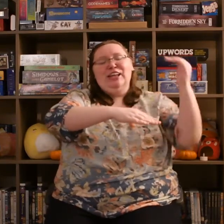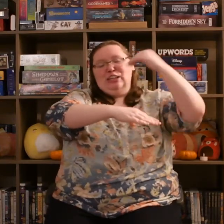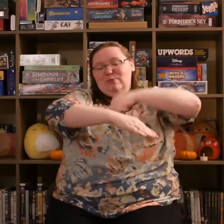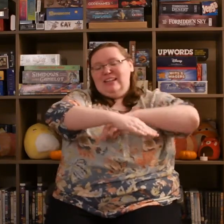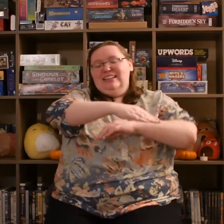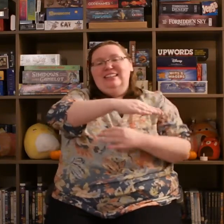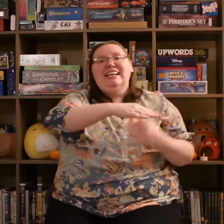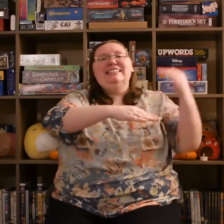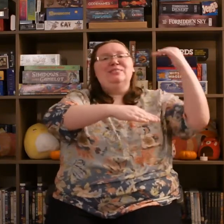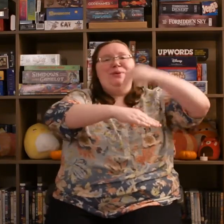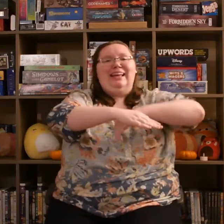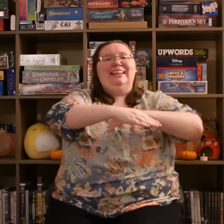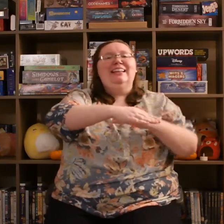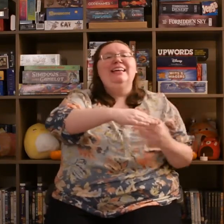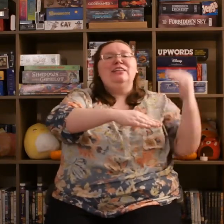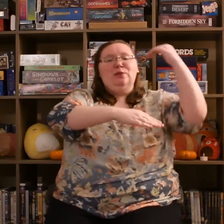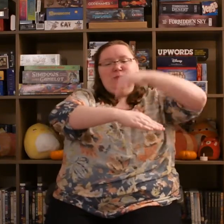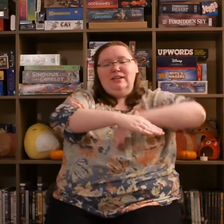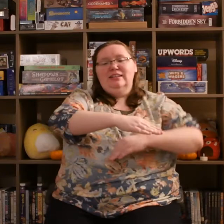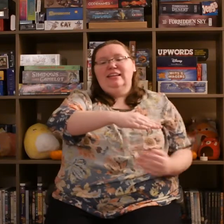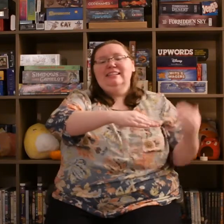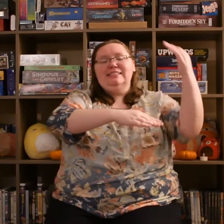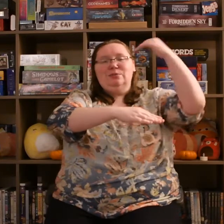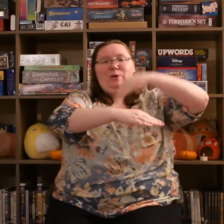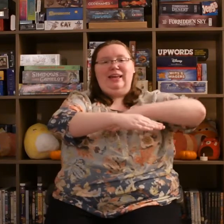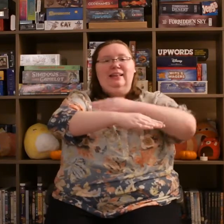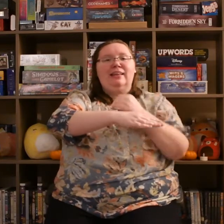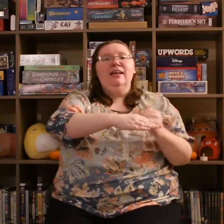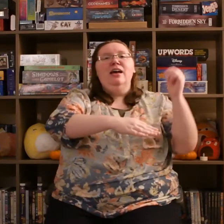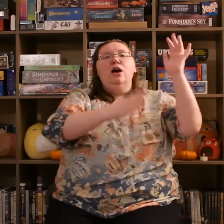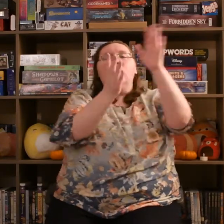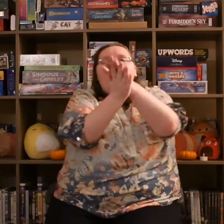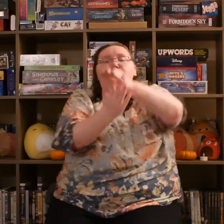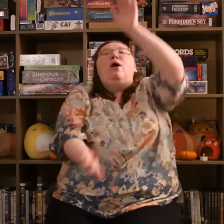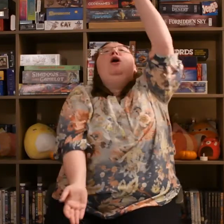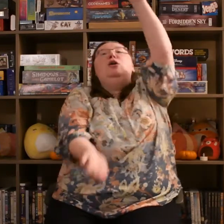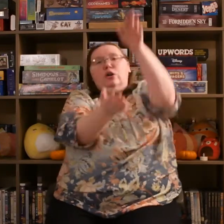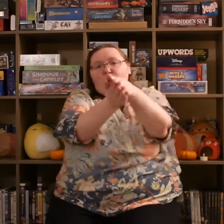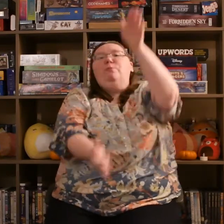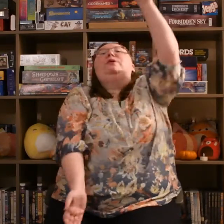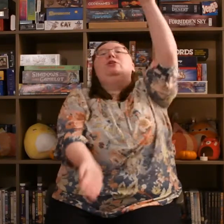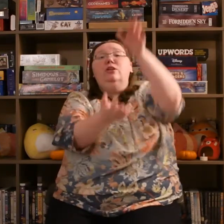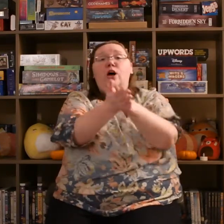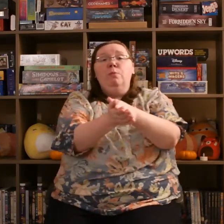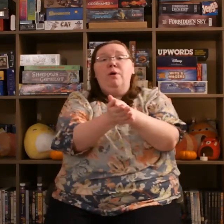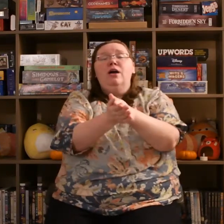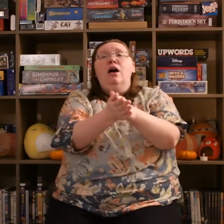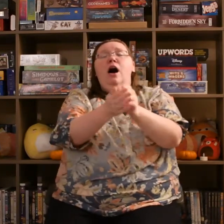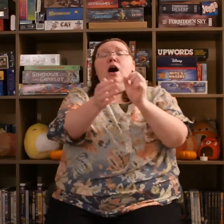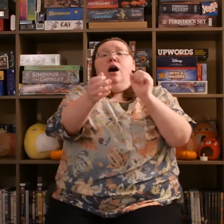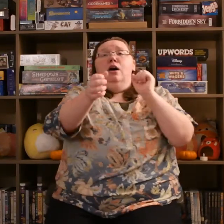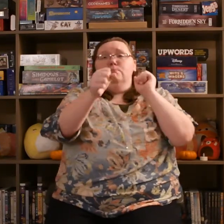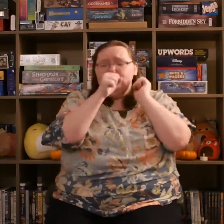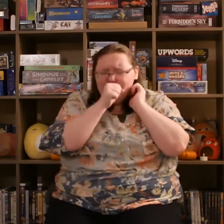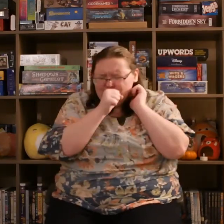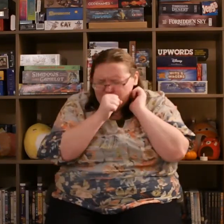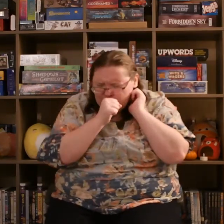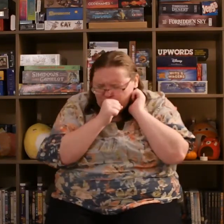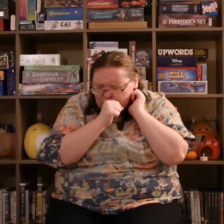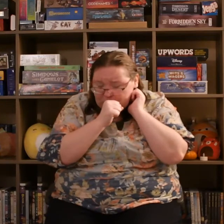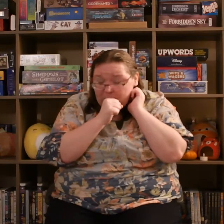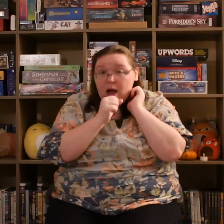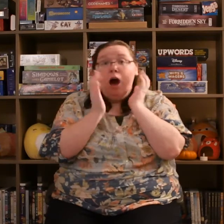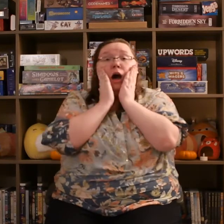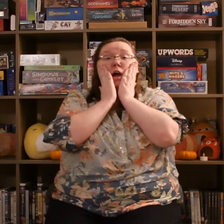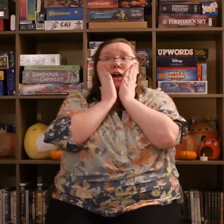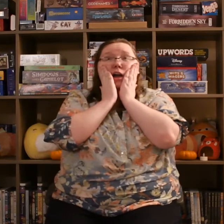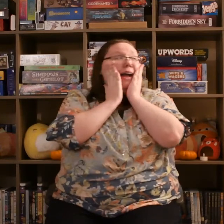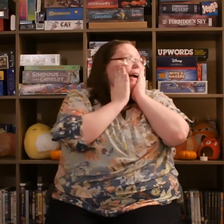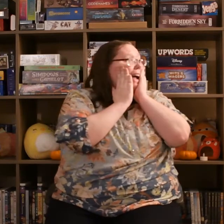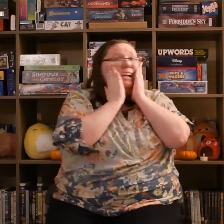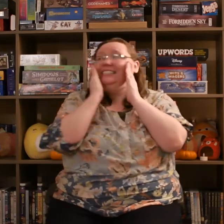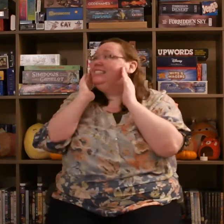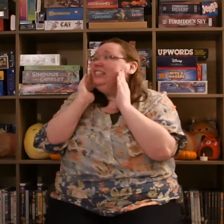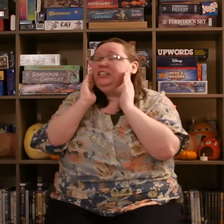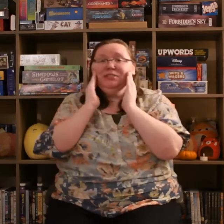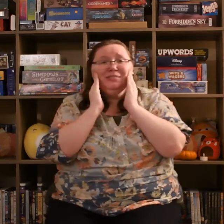Humongous whale, humongous whale, Gulp, gulp, gulp, BURP! Excuse me!